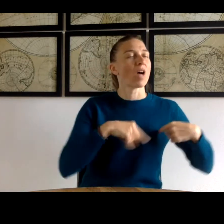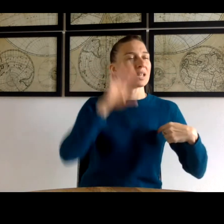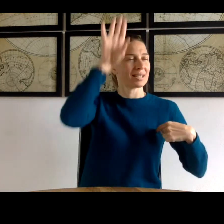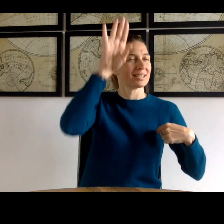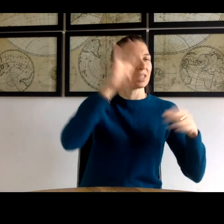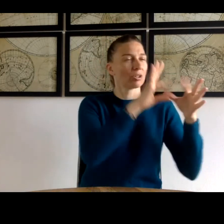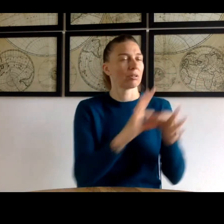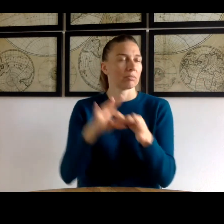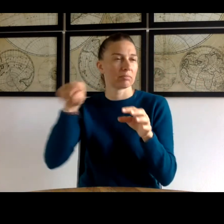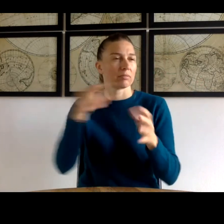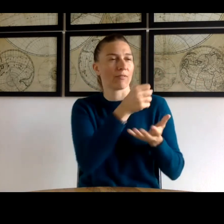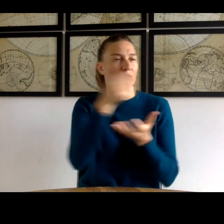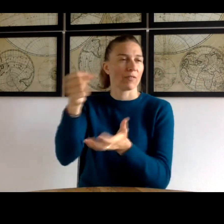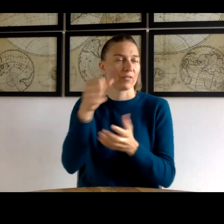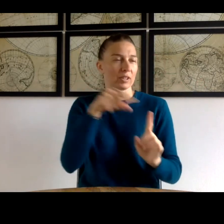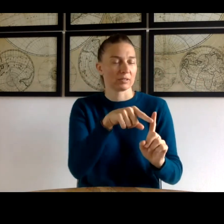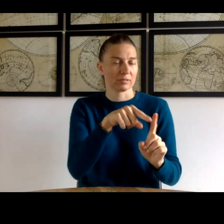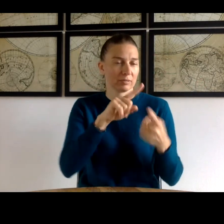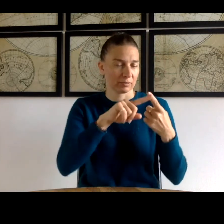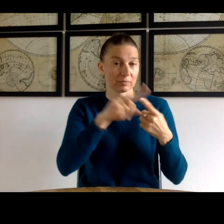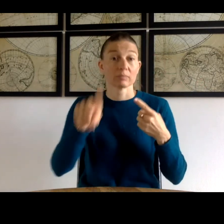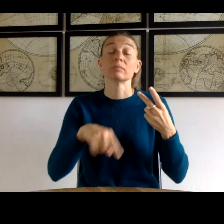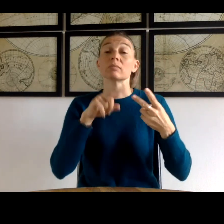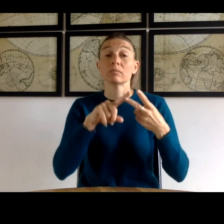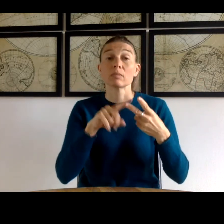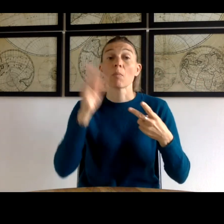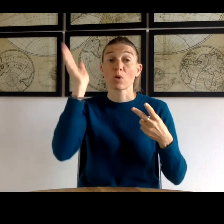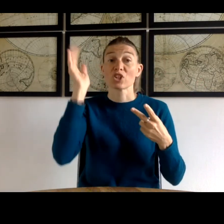Then there will be a presentation about the VIVID project.